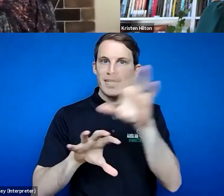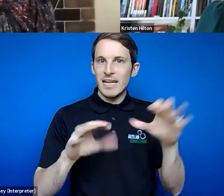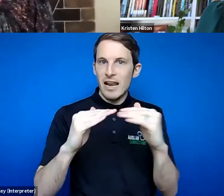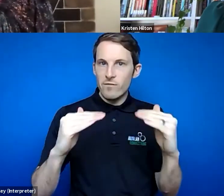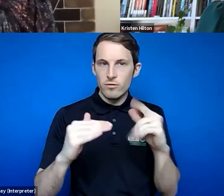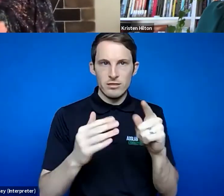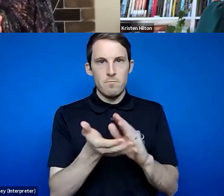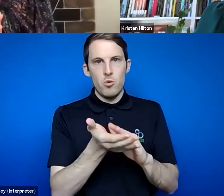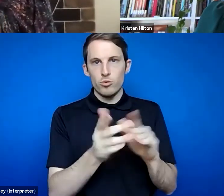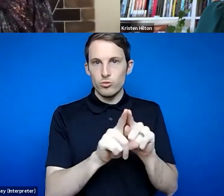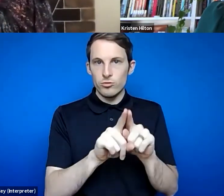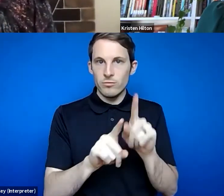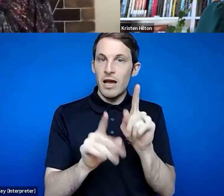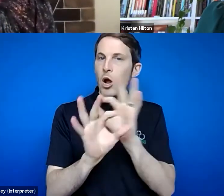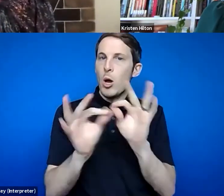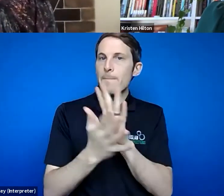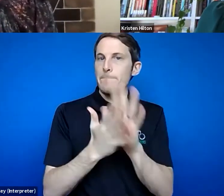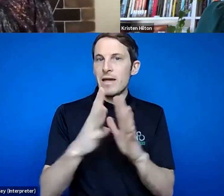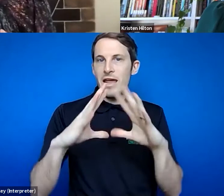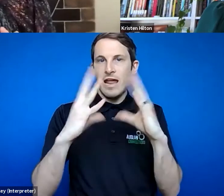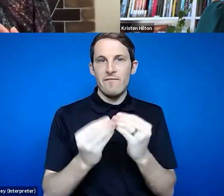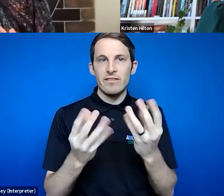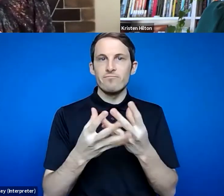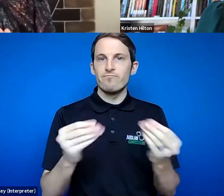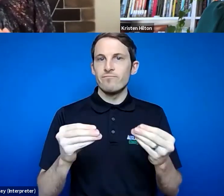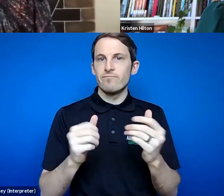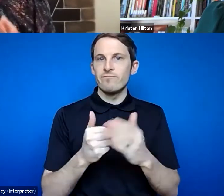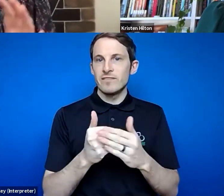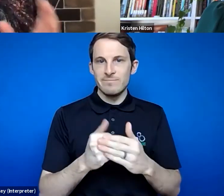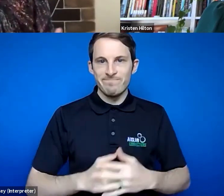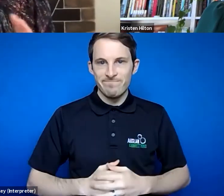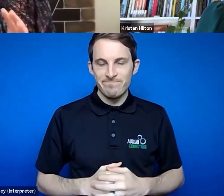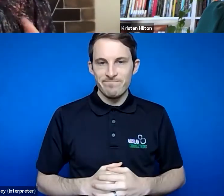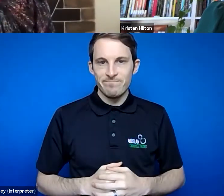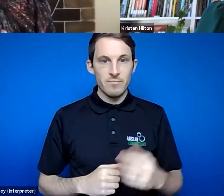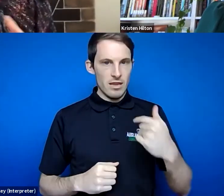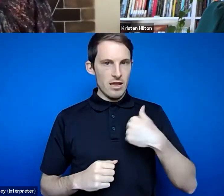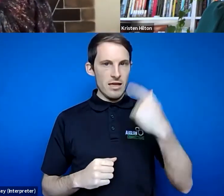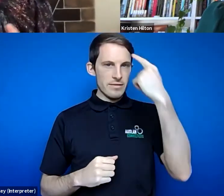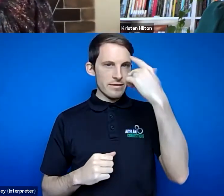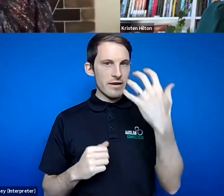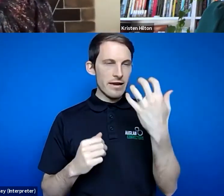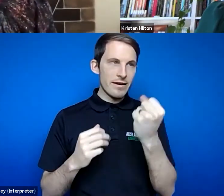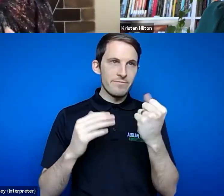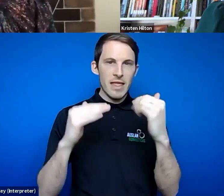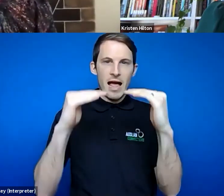that everything is resolved. I think there's layers here that we need to